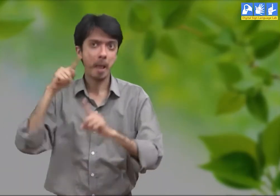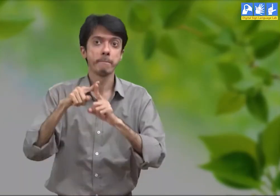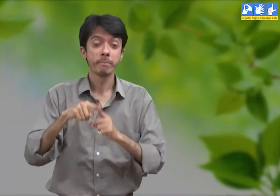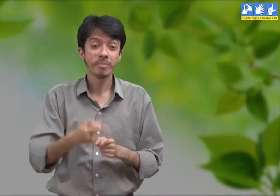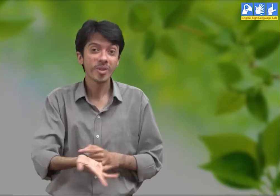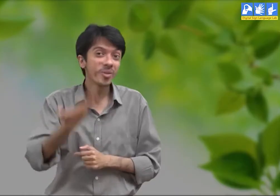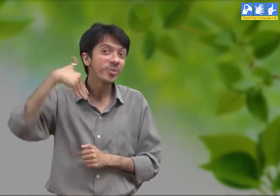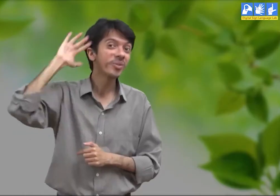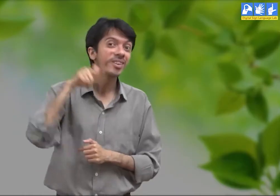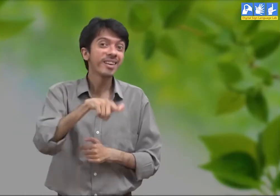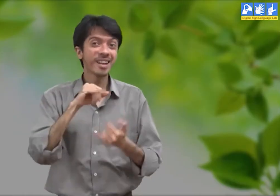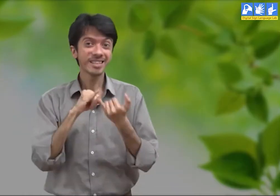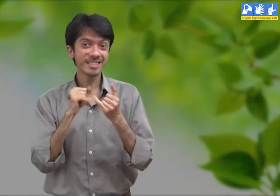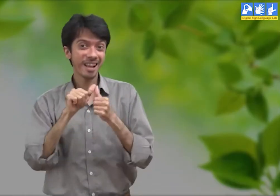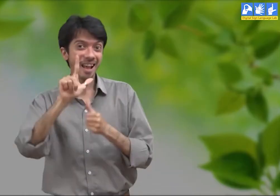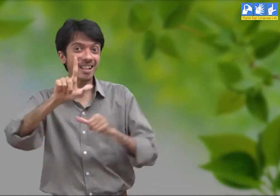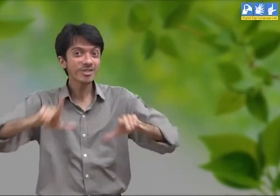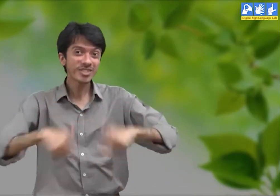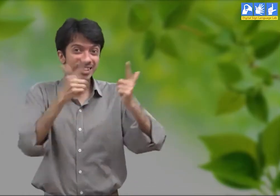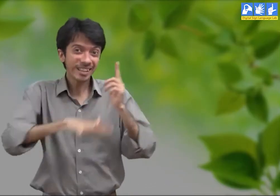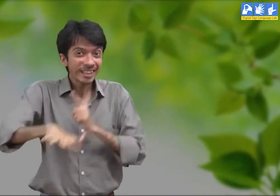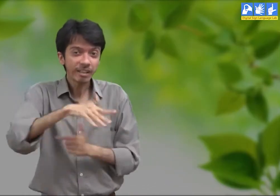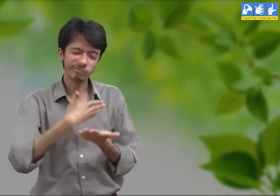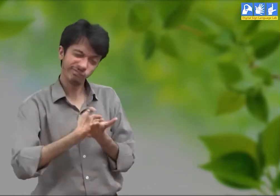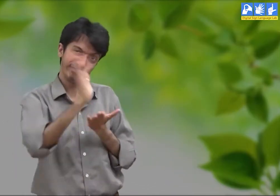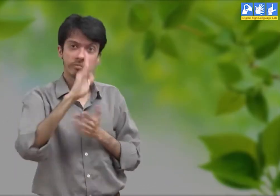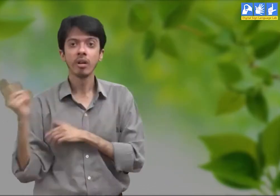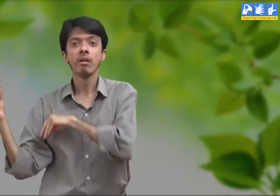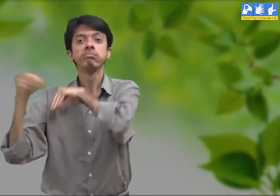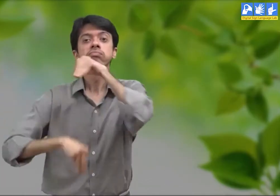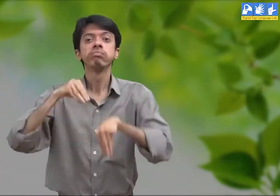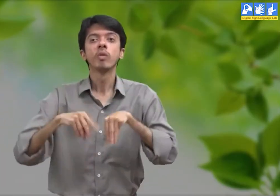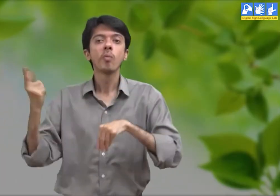The government ordered to remove the sal trees from the forest.